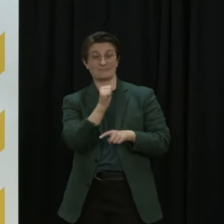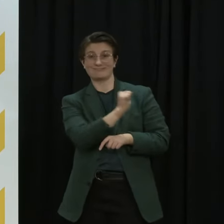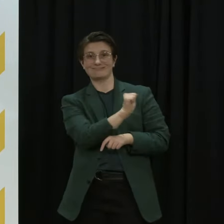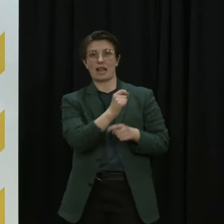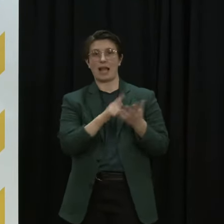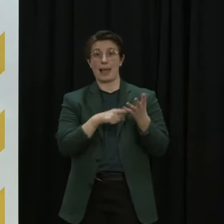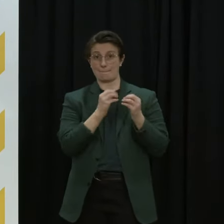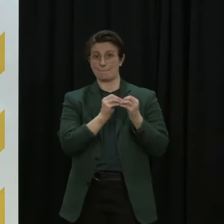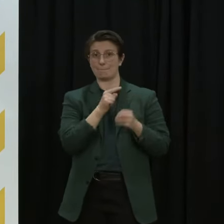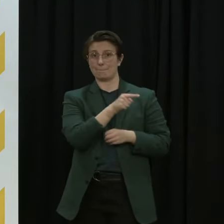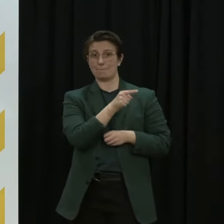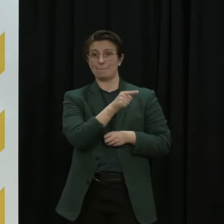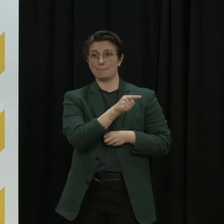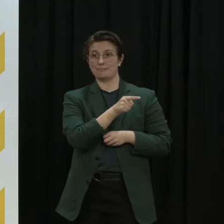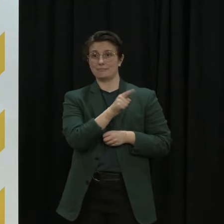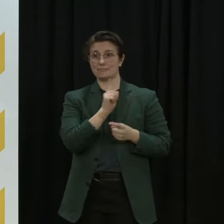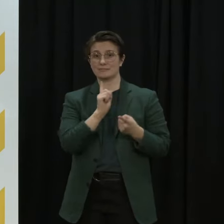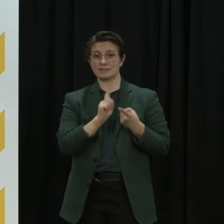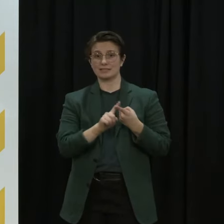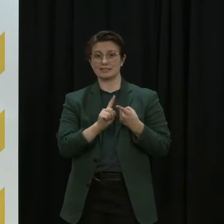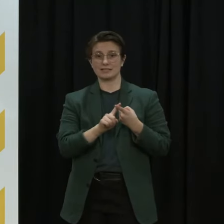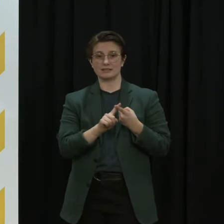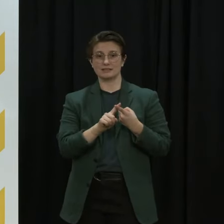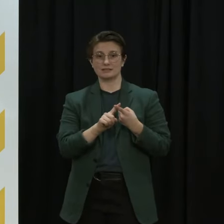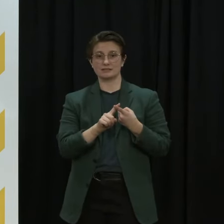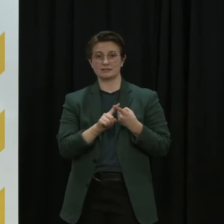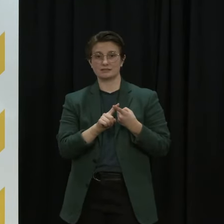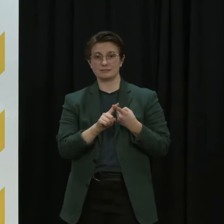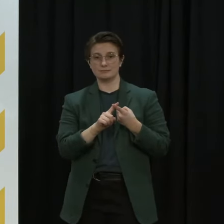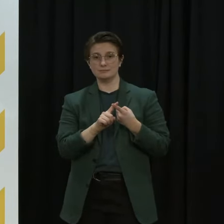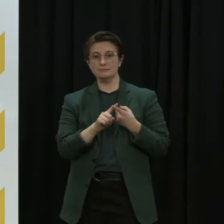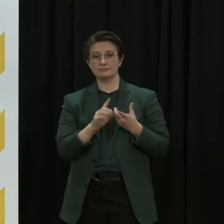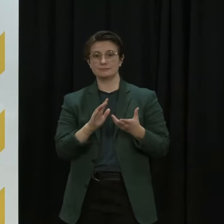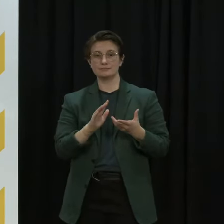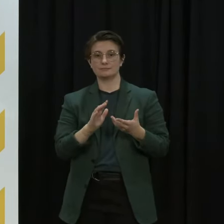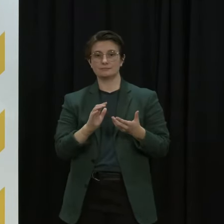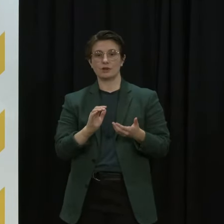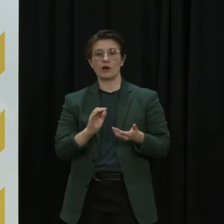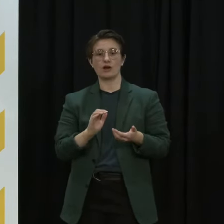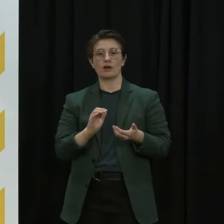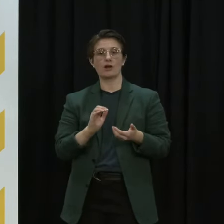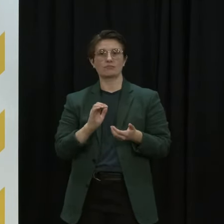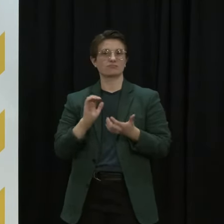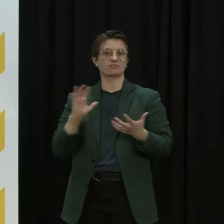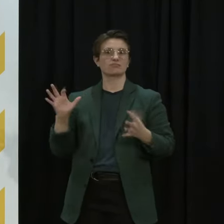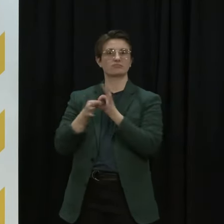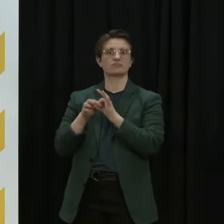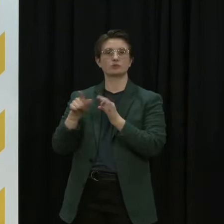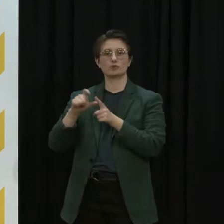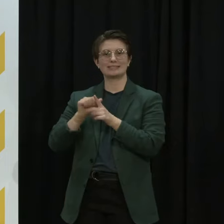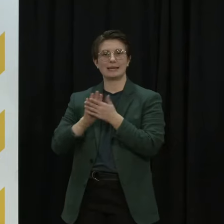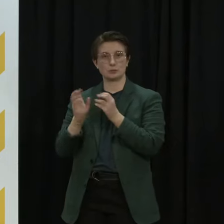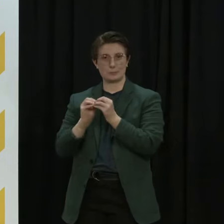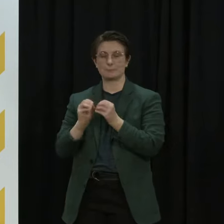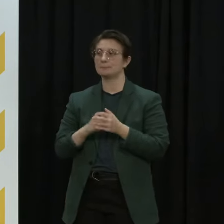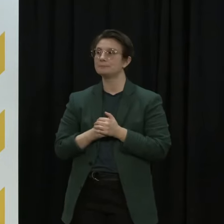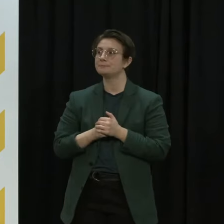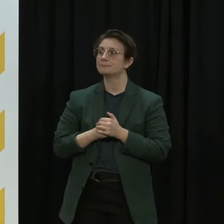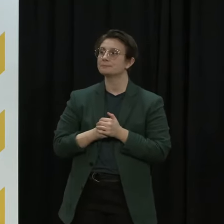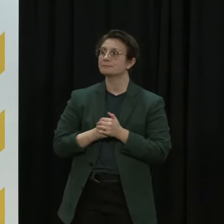many are unionised.